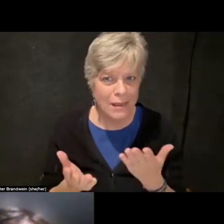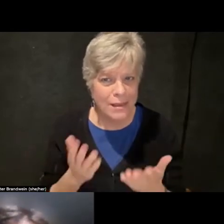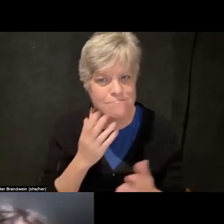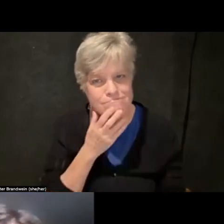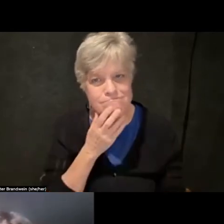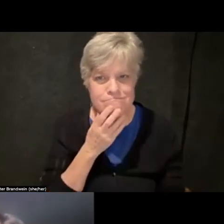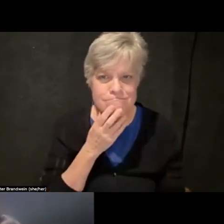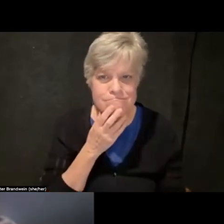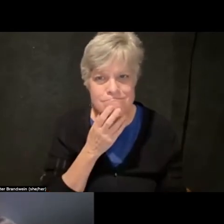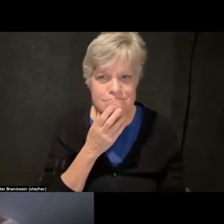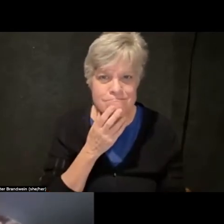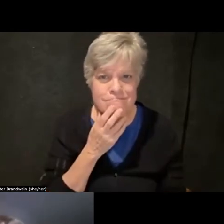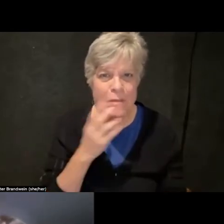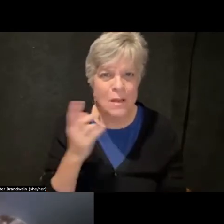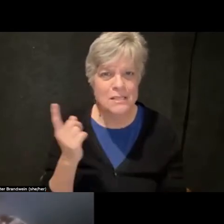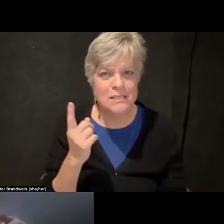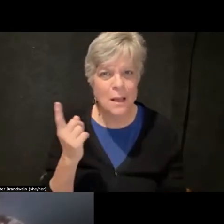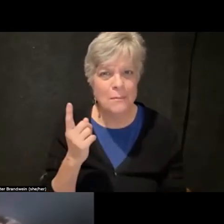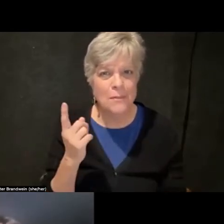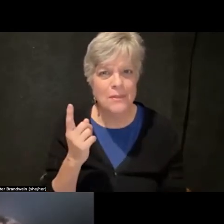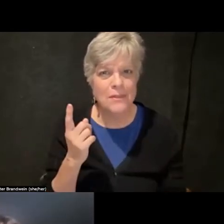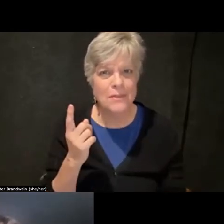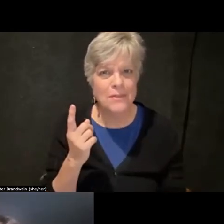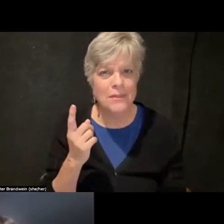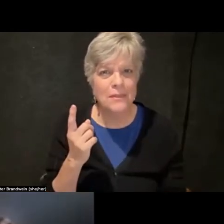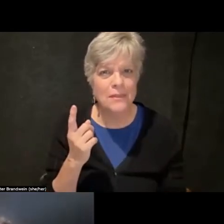on the more disability resource center side